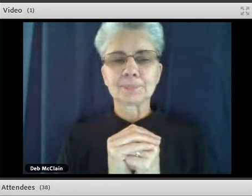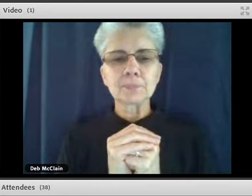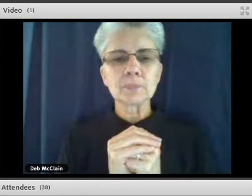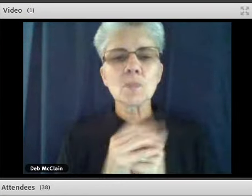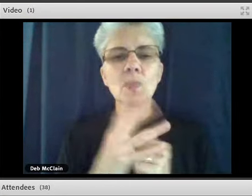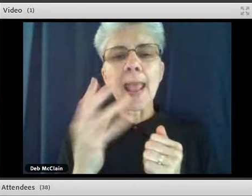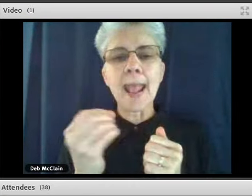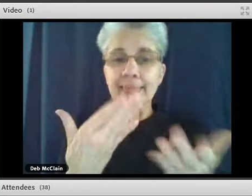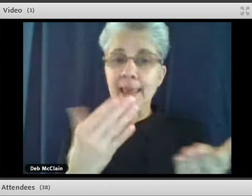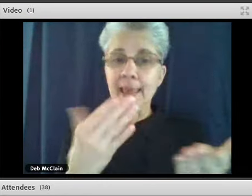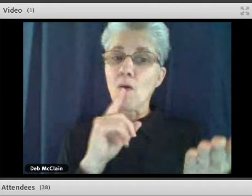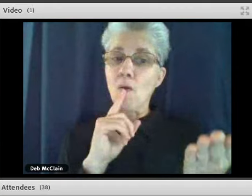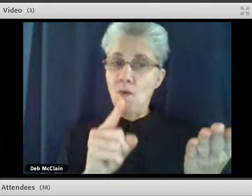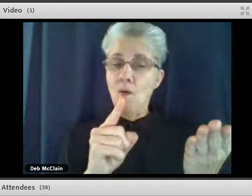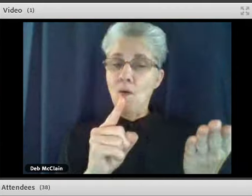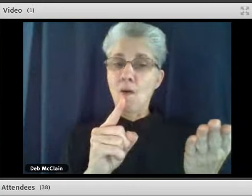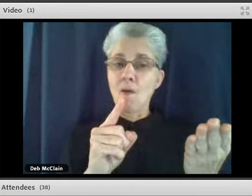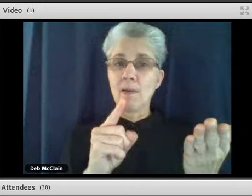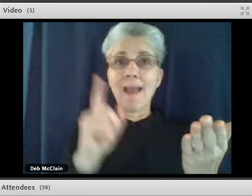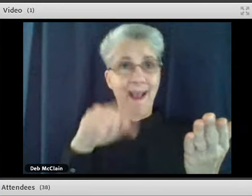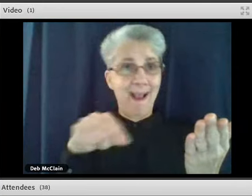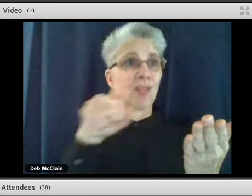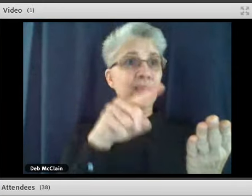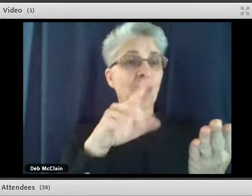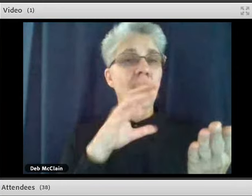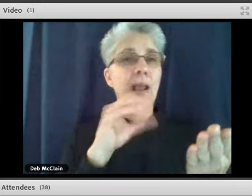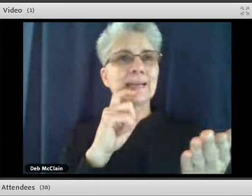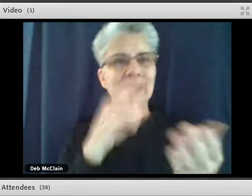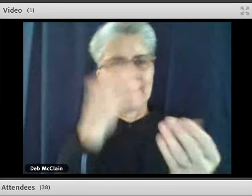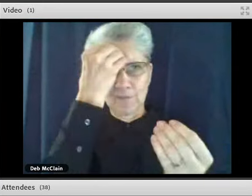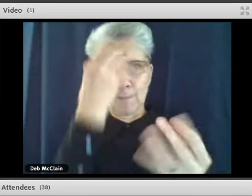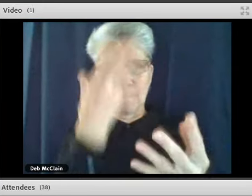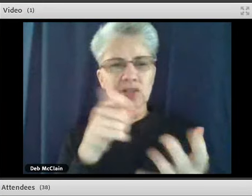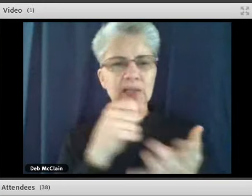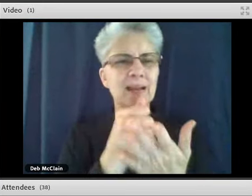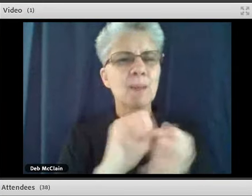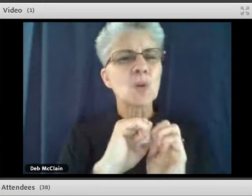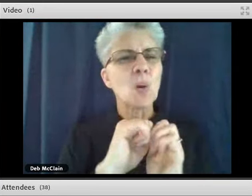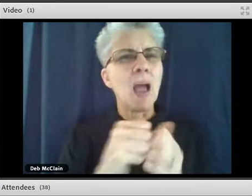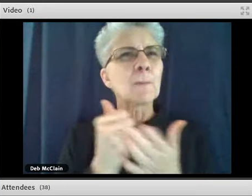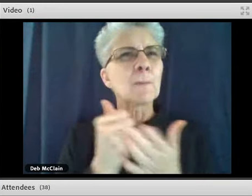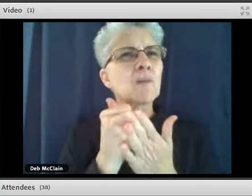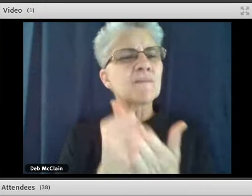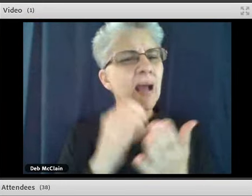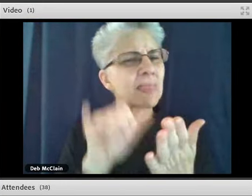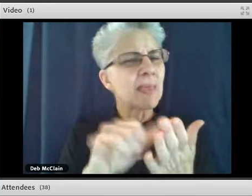and they are out there, and they need information. And so, how are we providing that information?